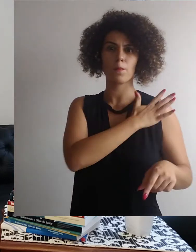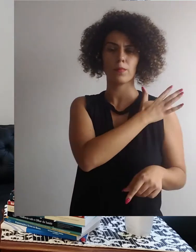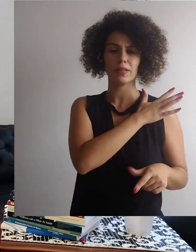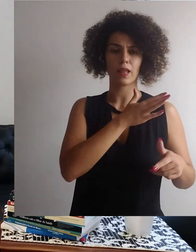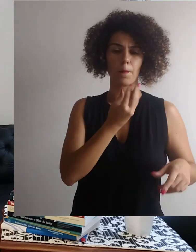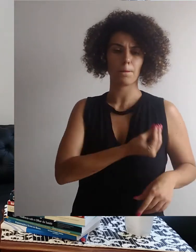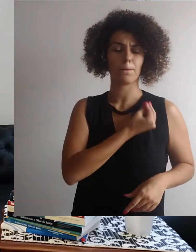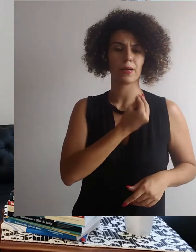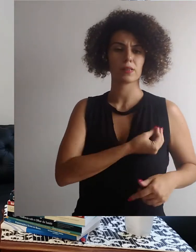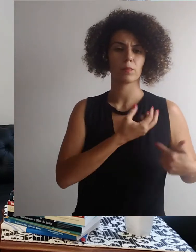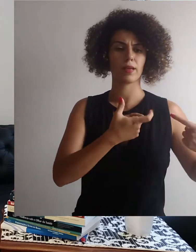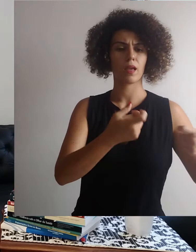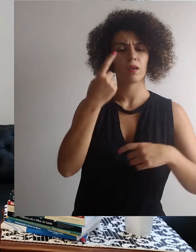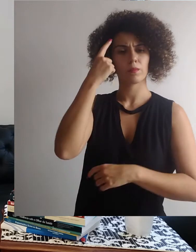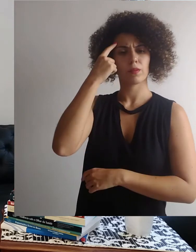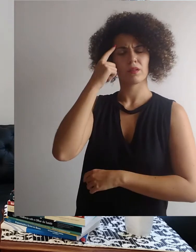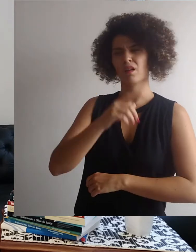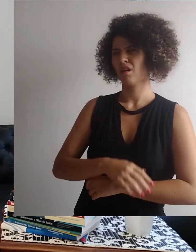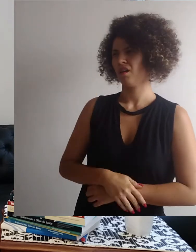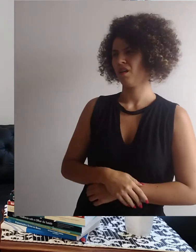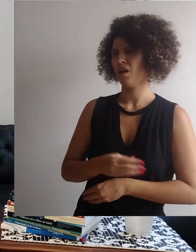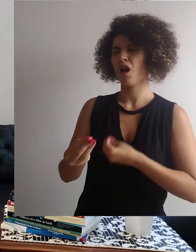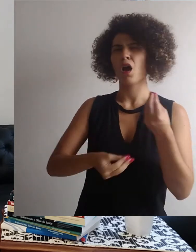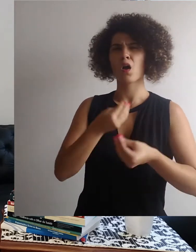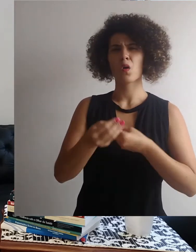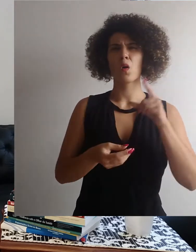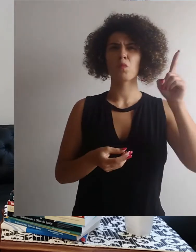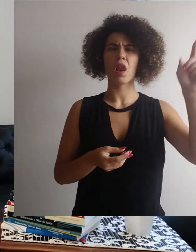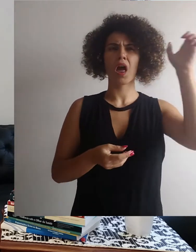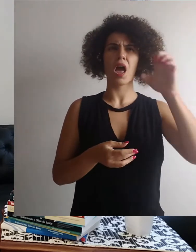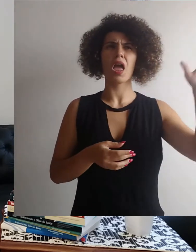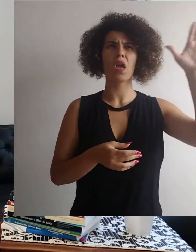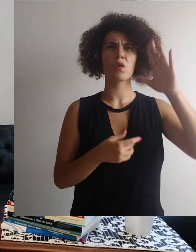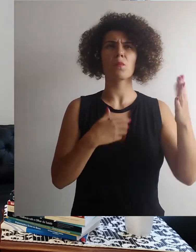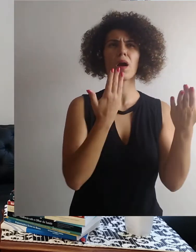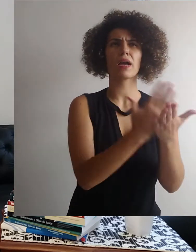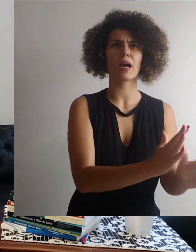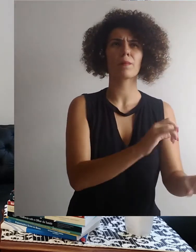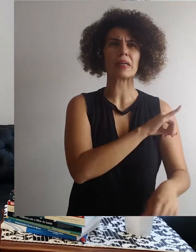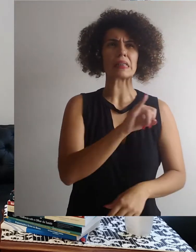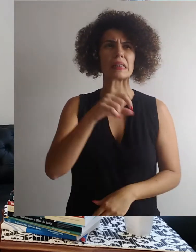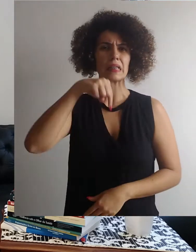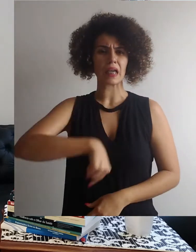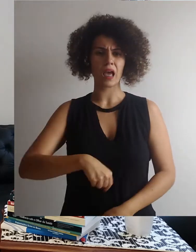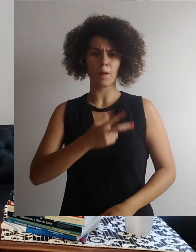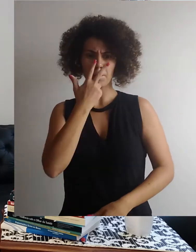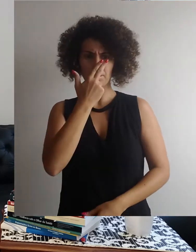who went to participate in the war began to contest: "How are we going to fight an autocratic regime